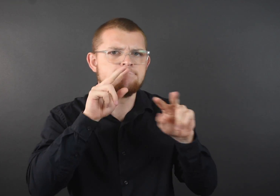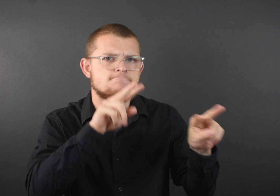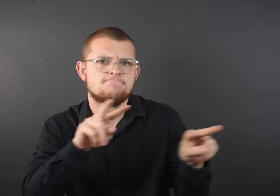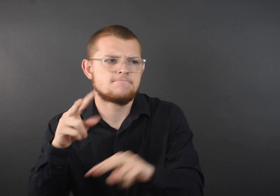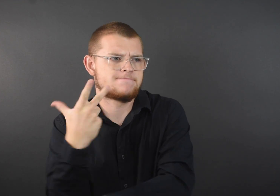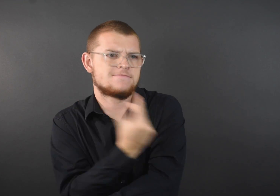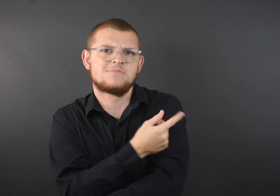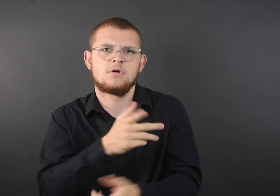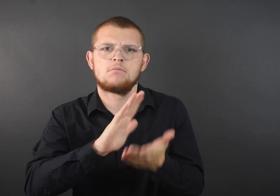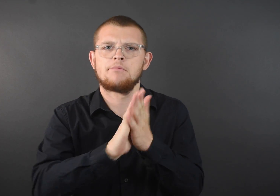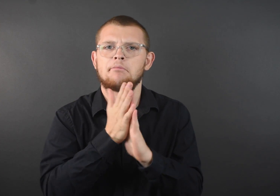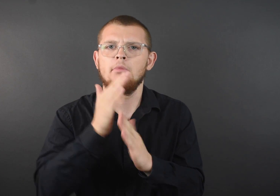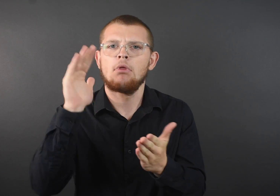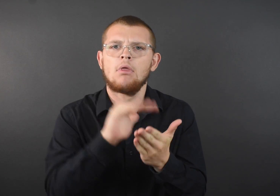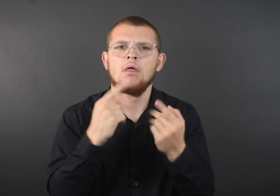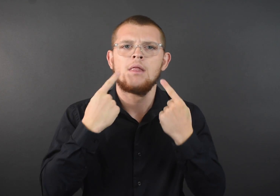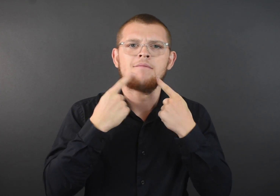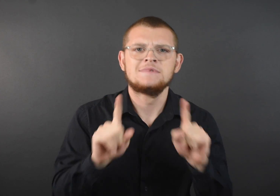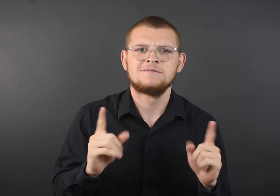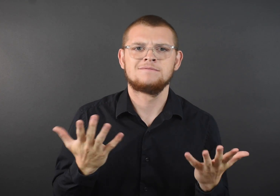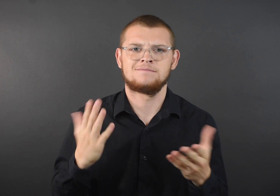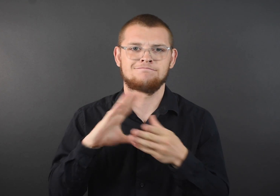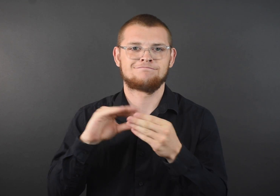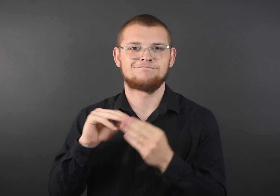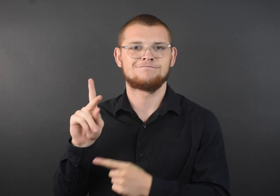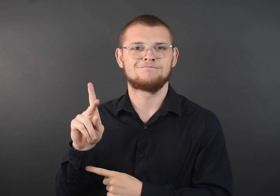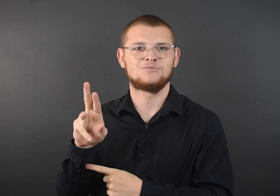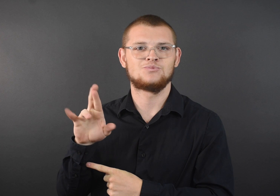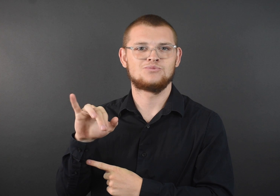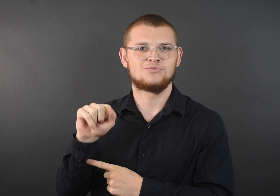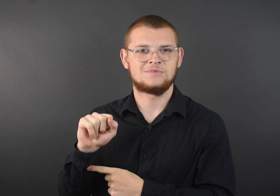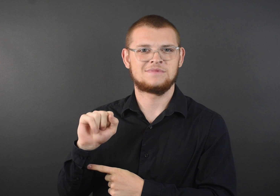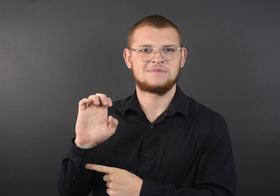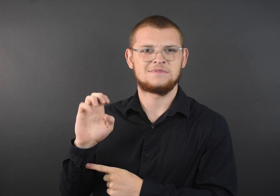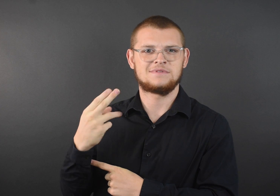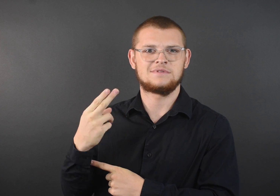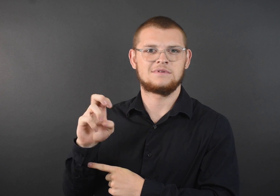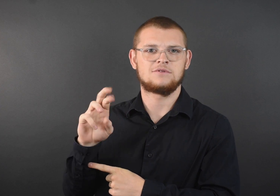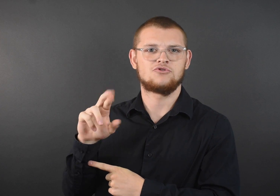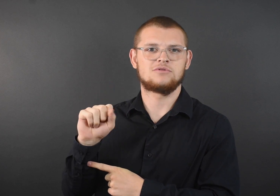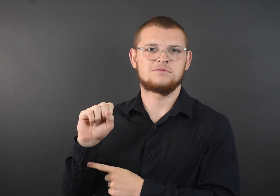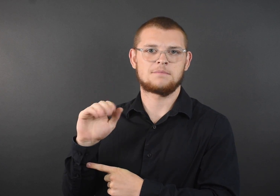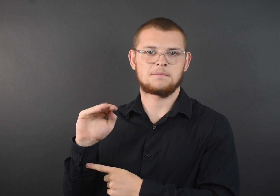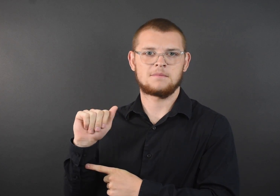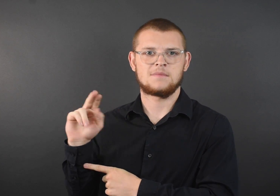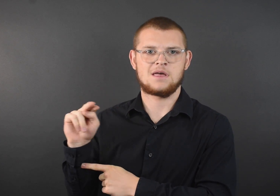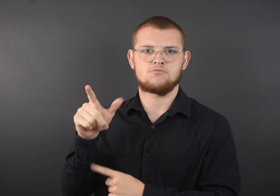limit the ability to detect and treat it, and possibly render the vaccines less effective, said